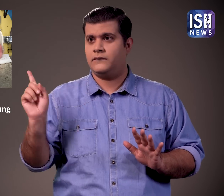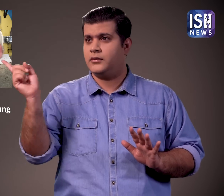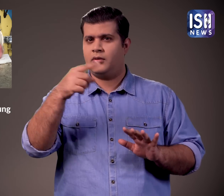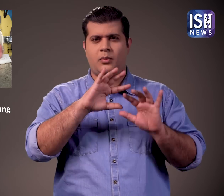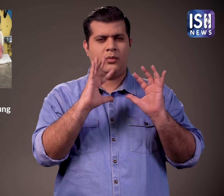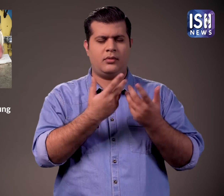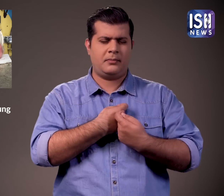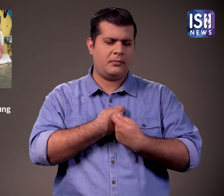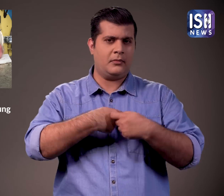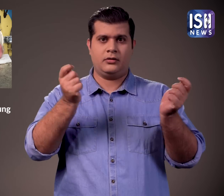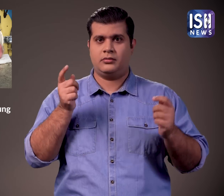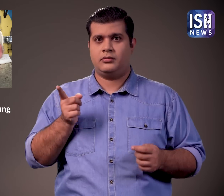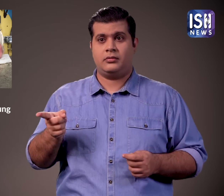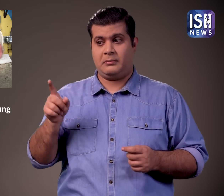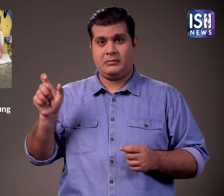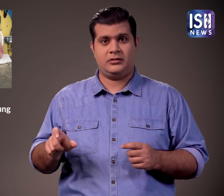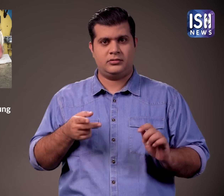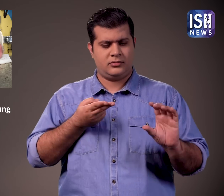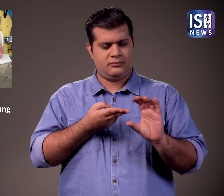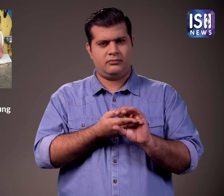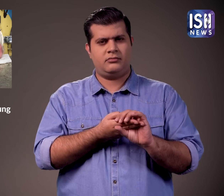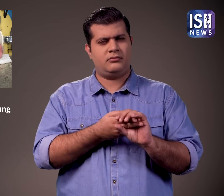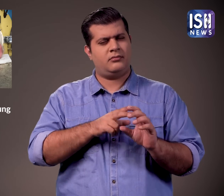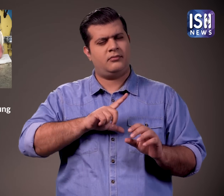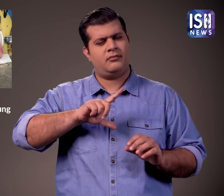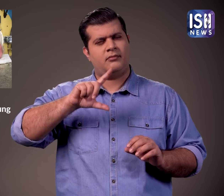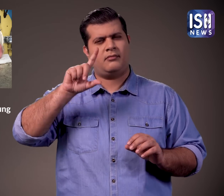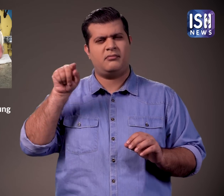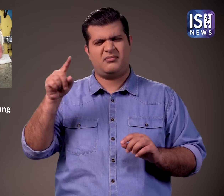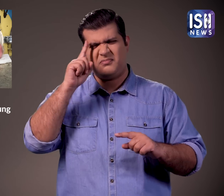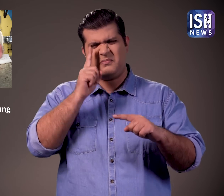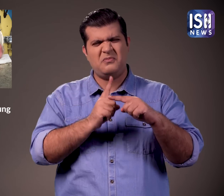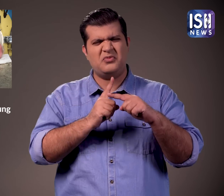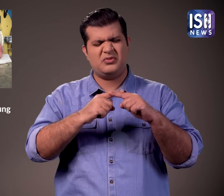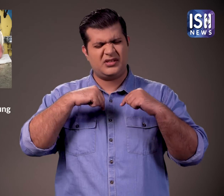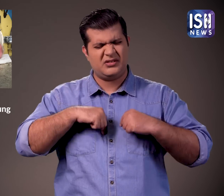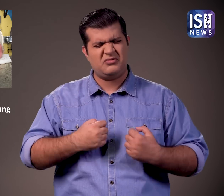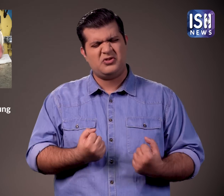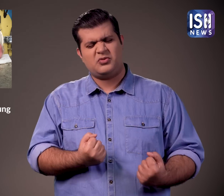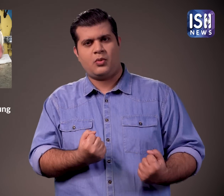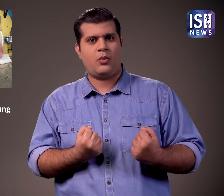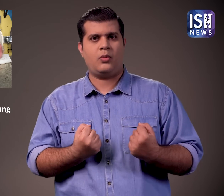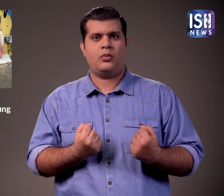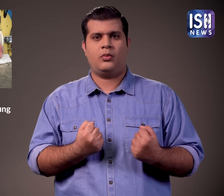He stayed inside it for life and could do it all because of his determination.